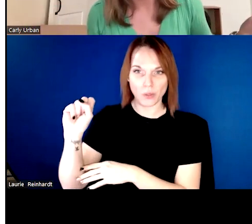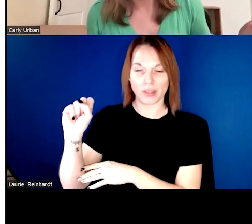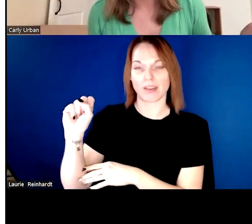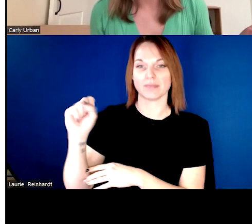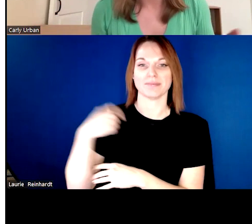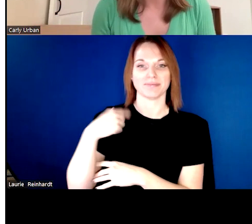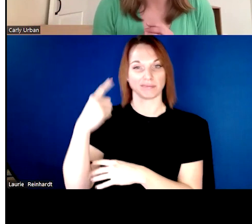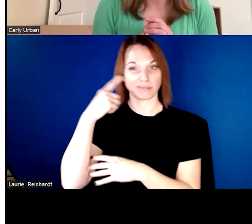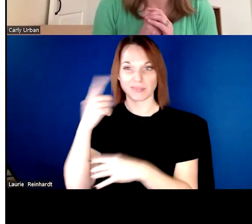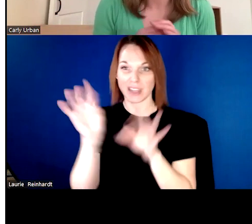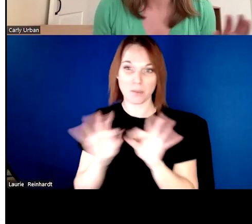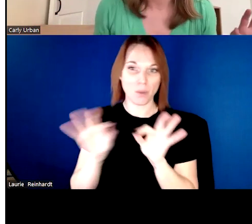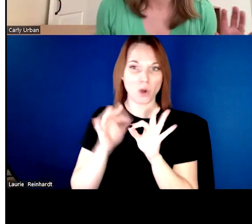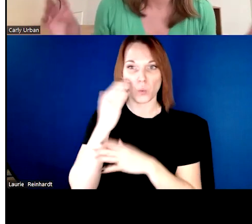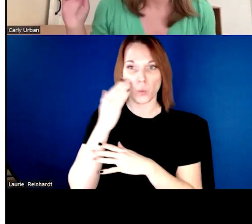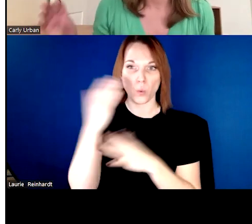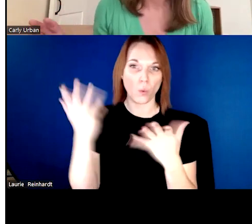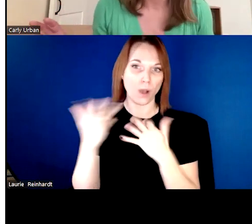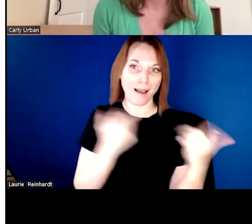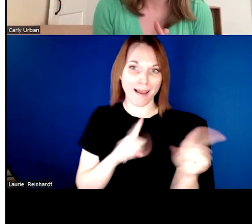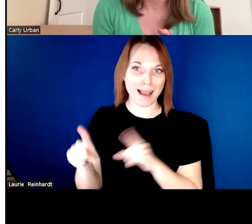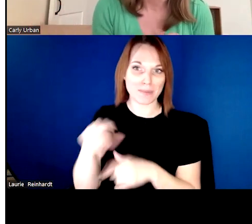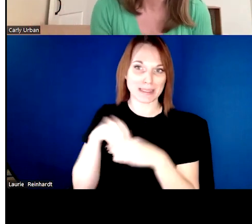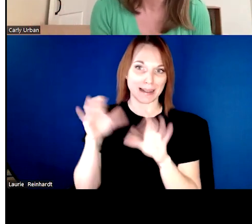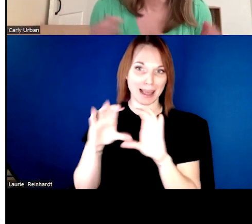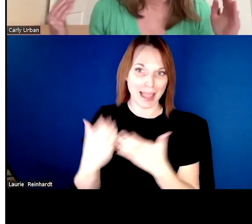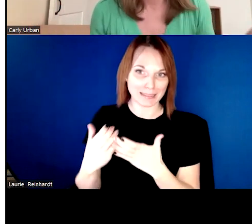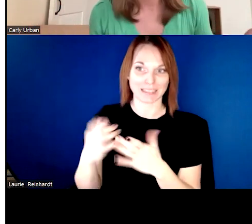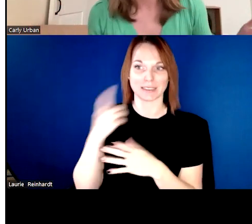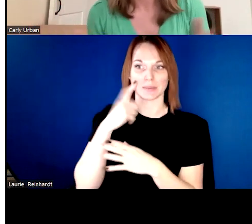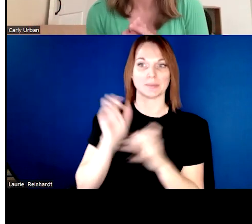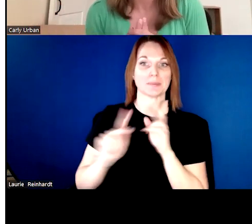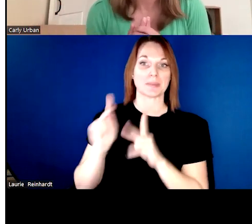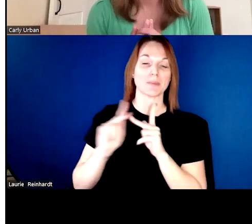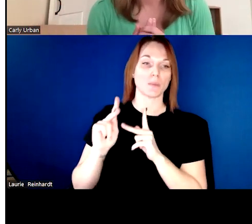happens in these classes because people who are removed a little bit more, less so this group,